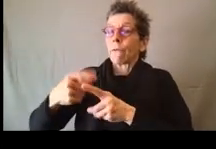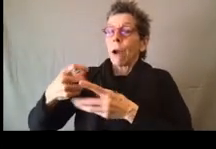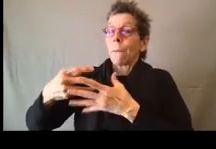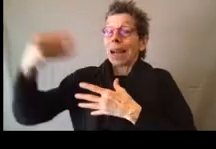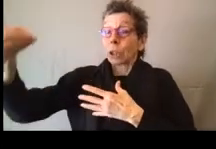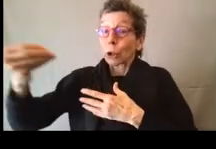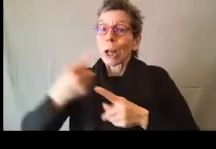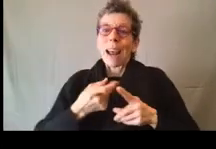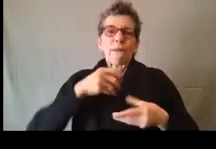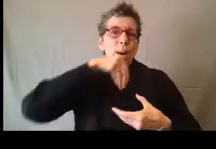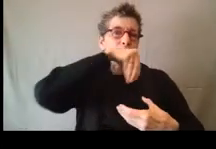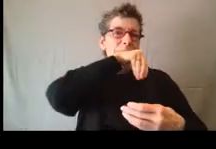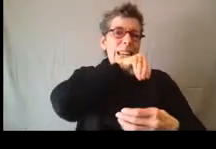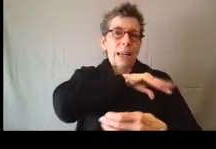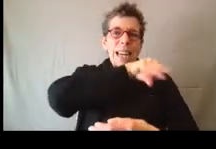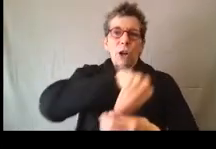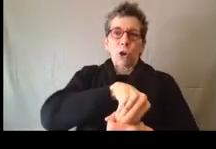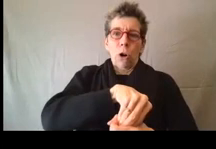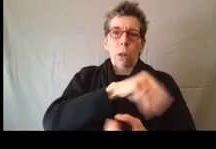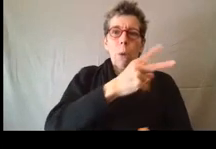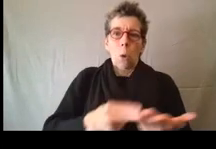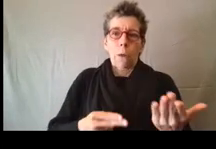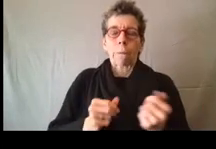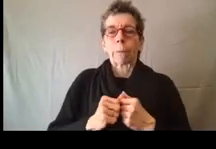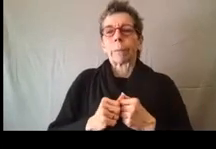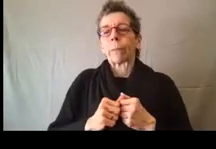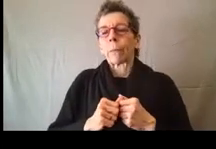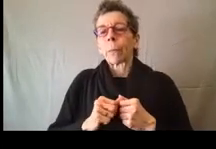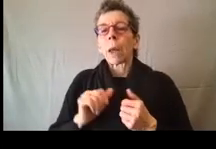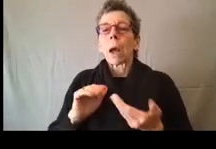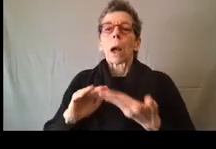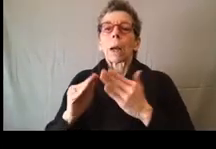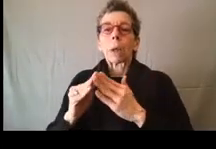outcomes connected to that certainly would be community advocacy for change, regulatory